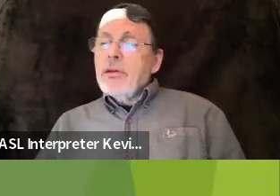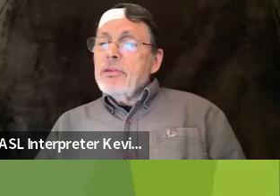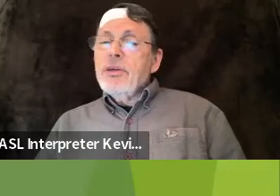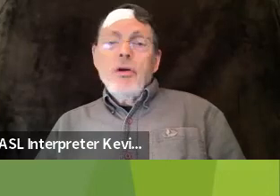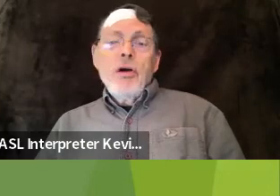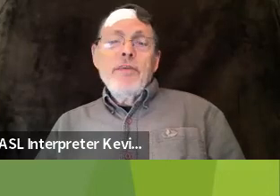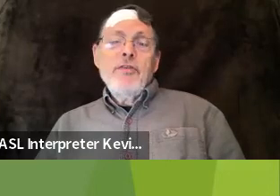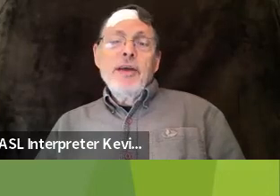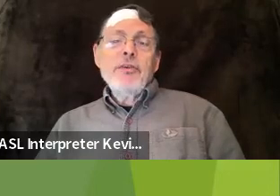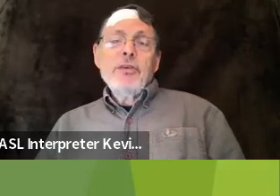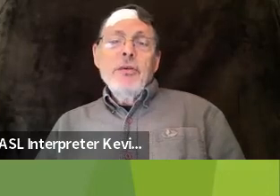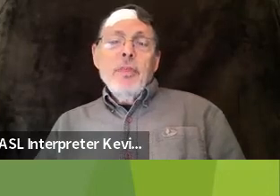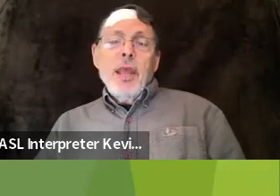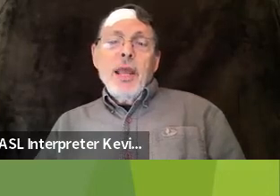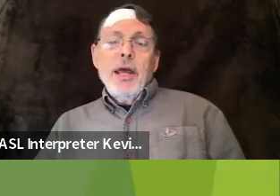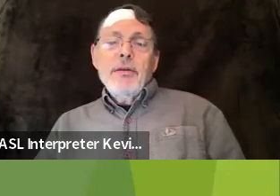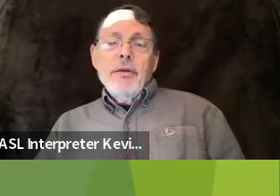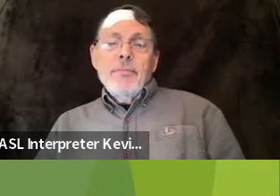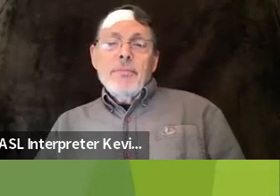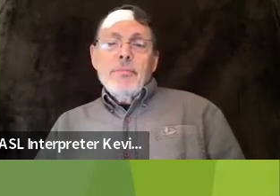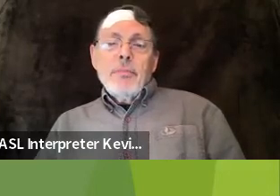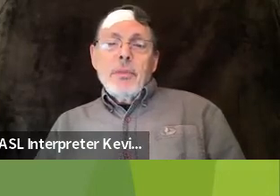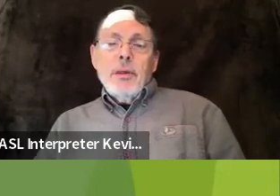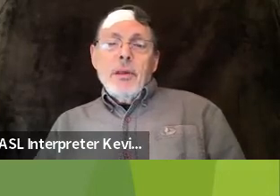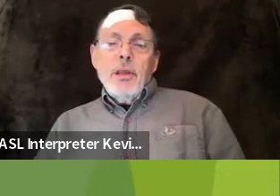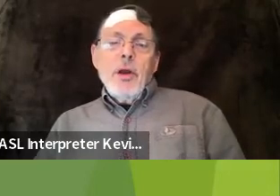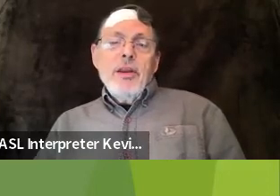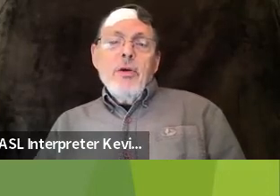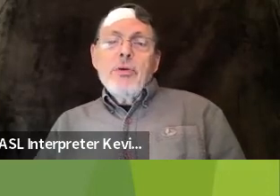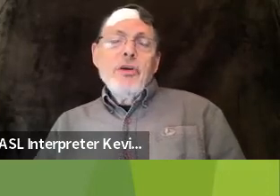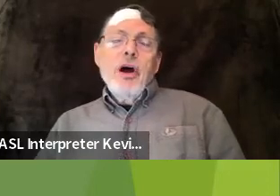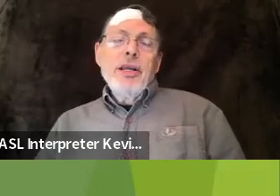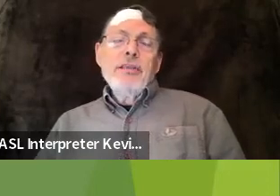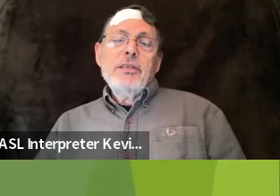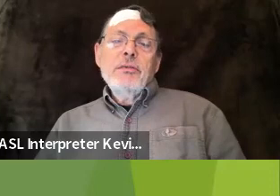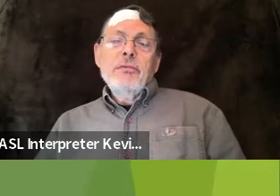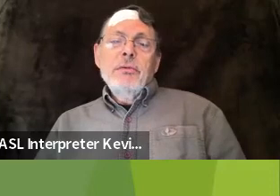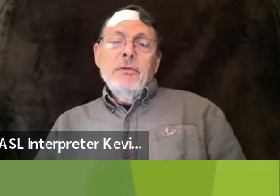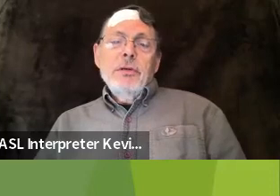And consider all of these factors. And who is your audience?